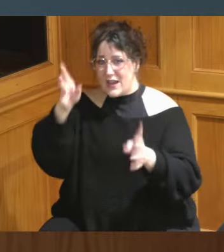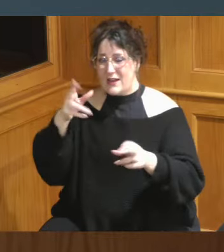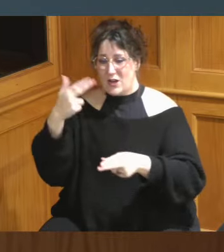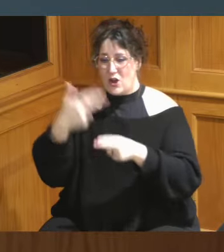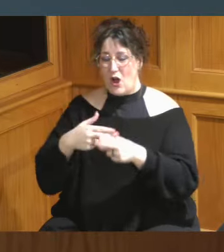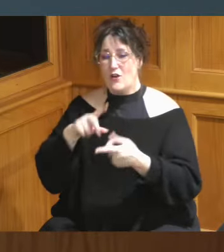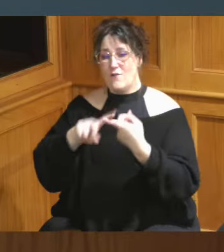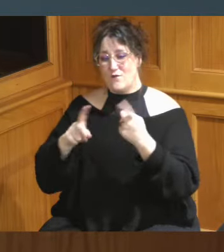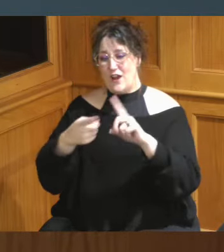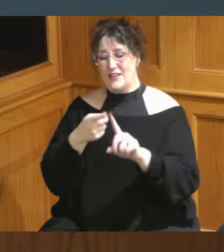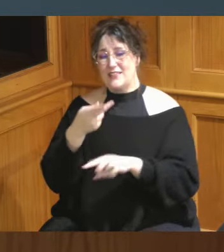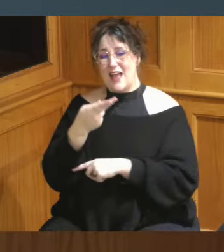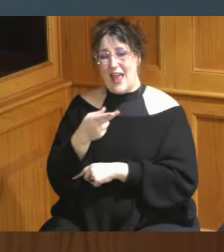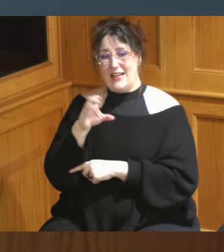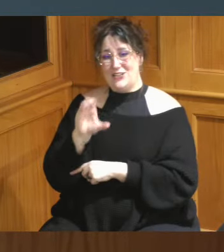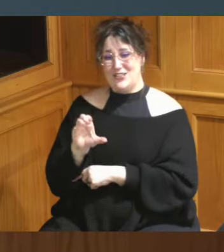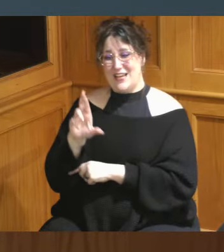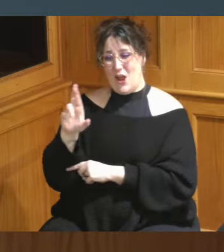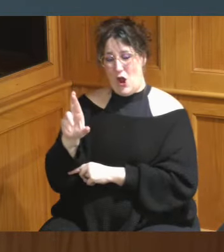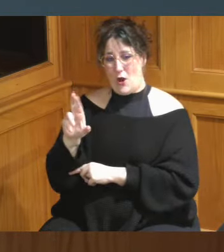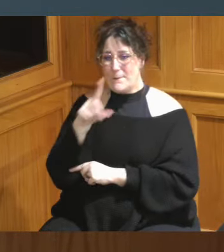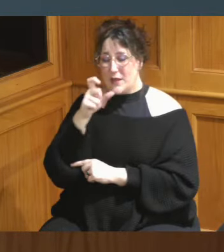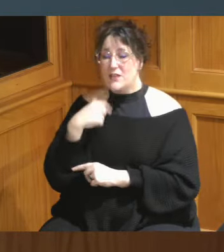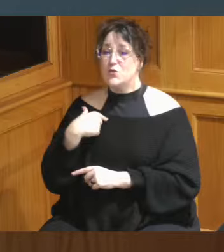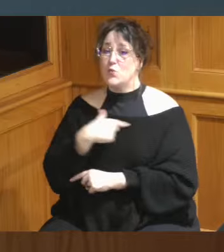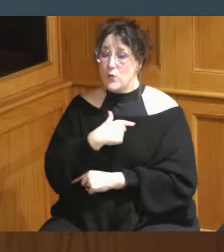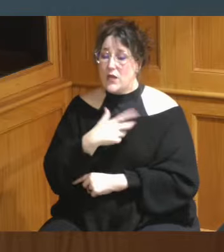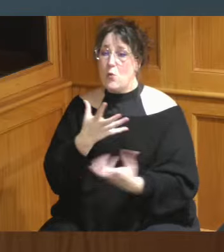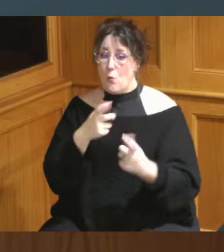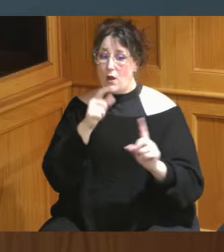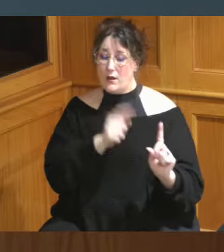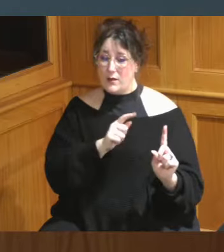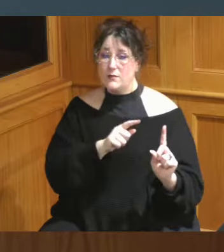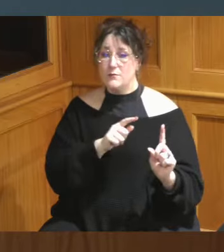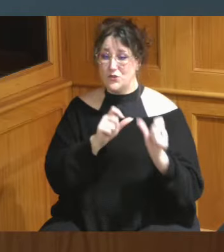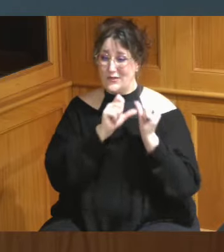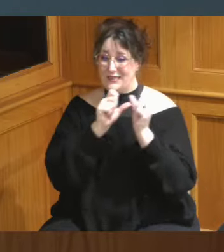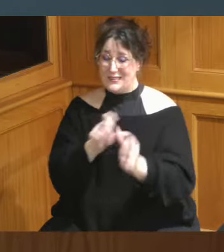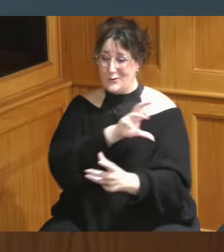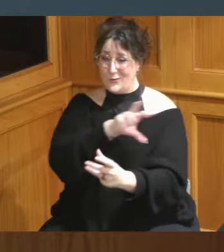of HCR because we definitely wanted Major M to be there in the room and continue to participate. And